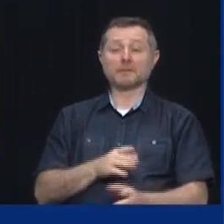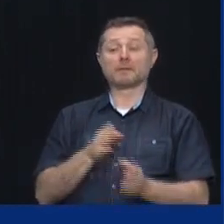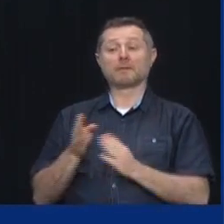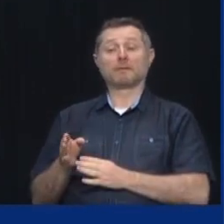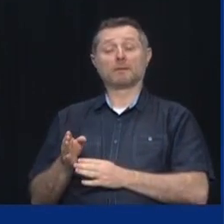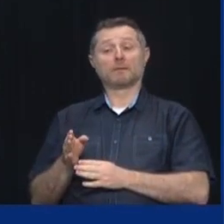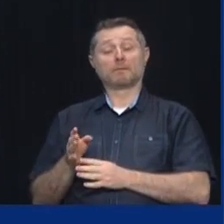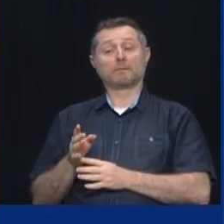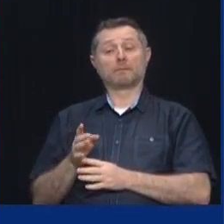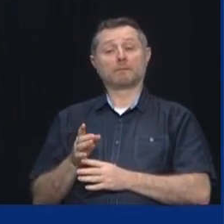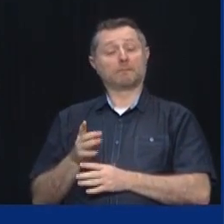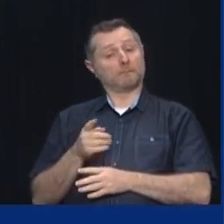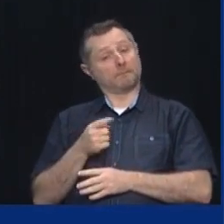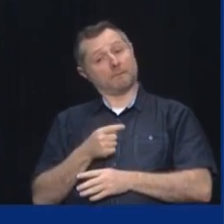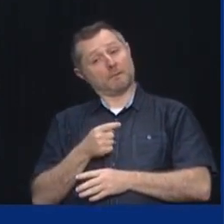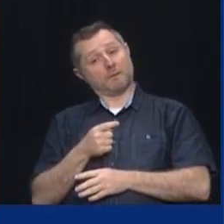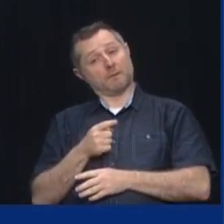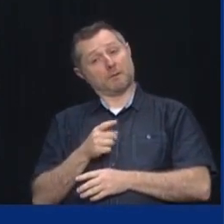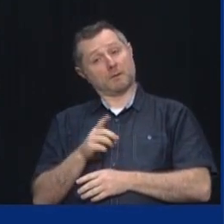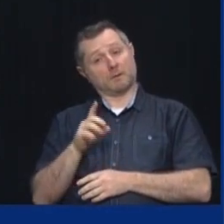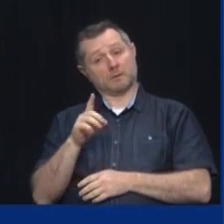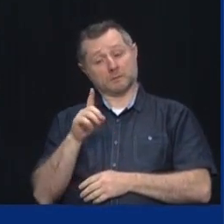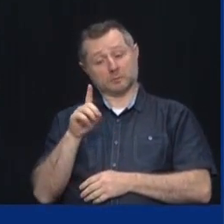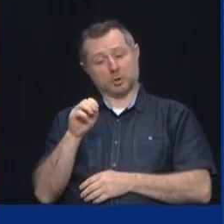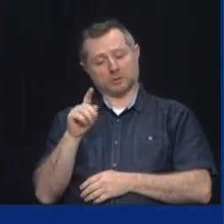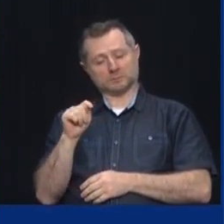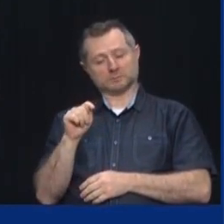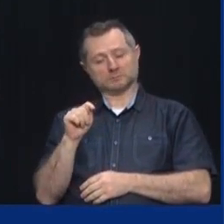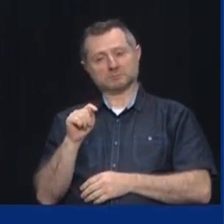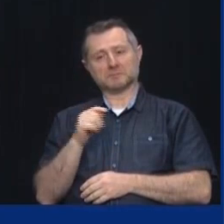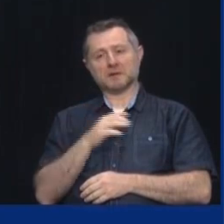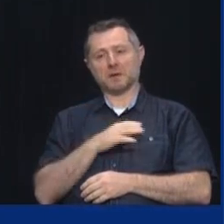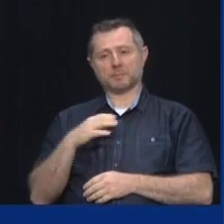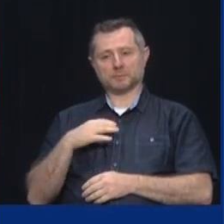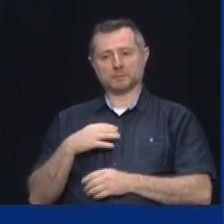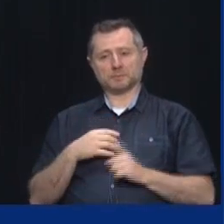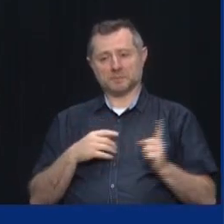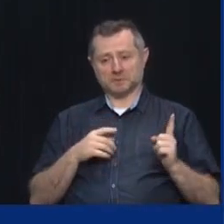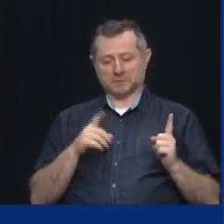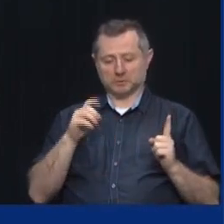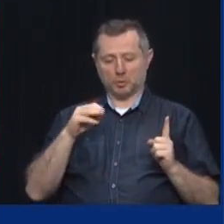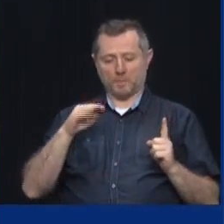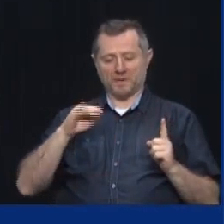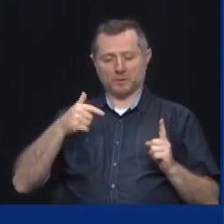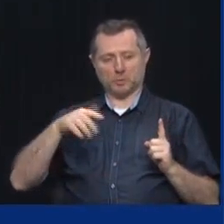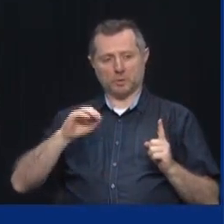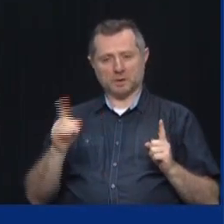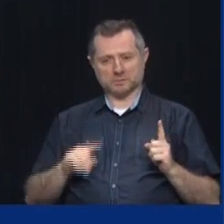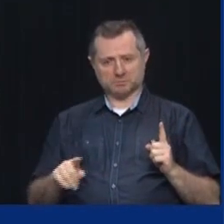PLEASURE TO BE WITH HER. I'M GOING TO MOVE AROUND A